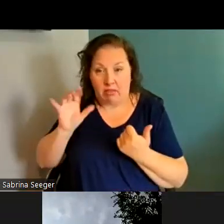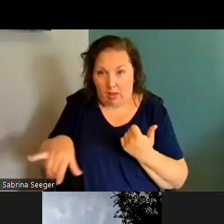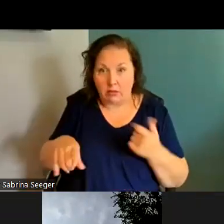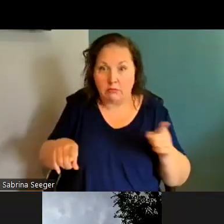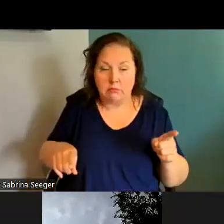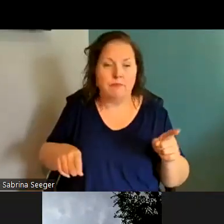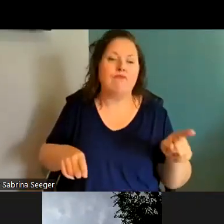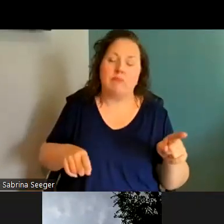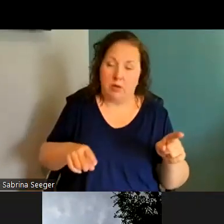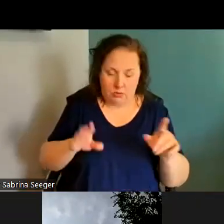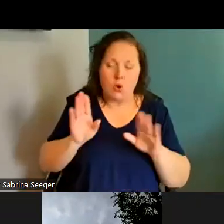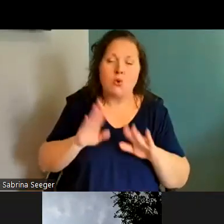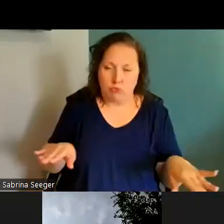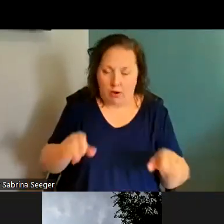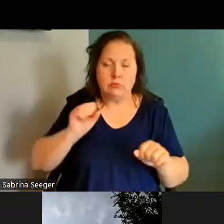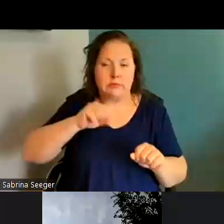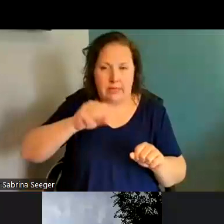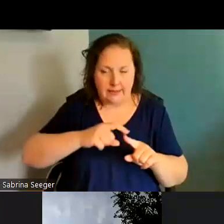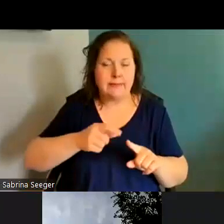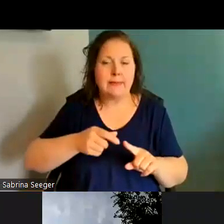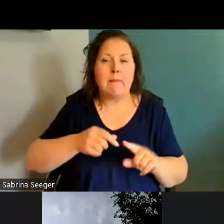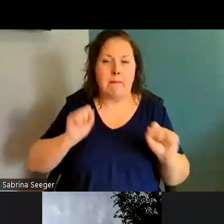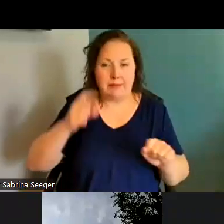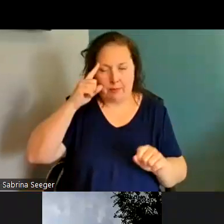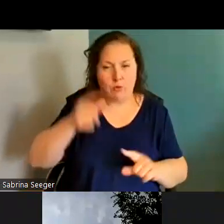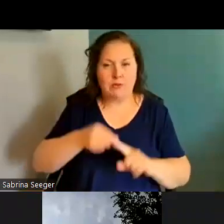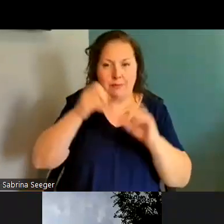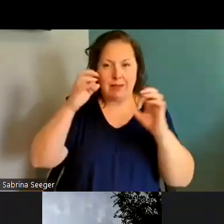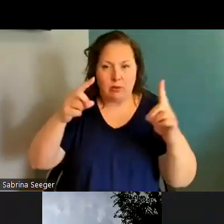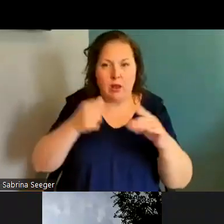A child could be eligible for special education under the basic skill area of